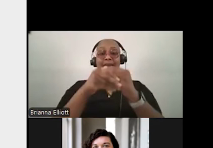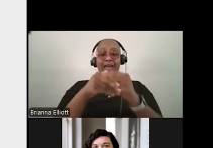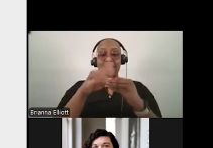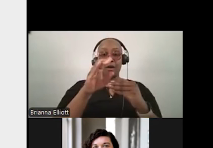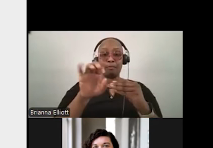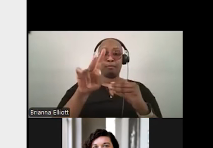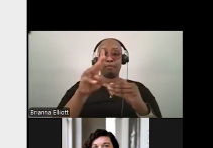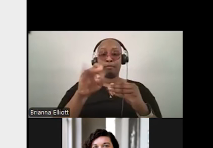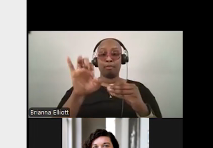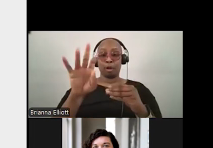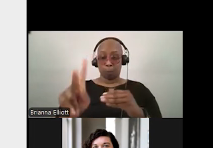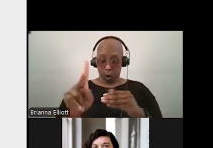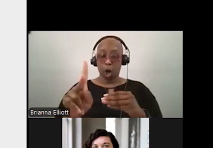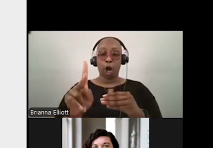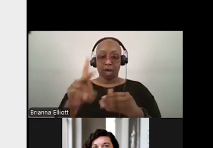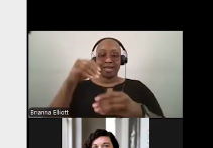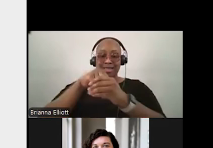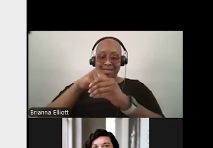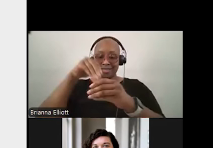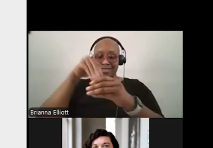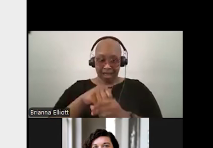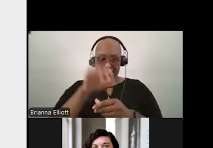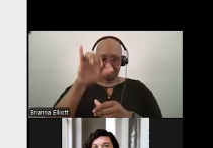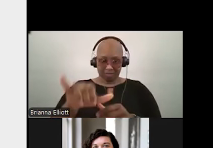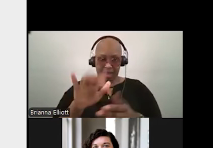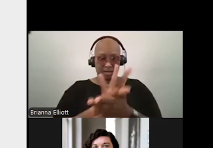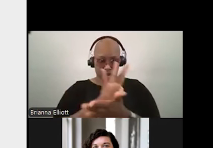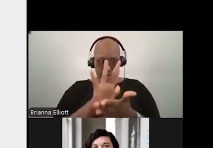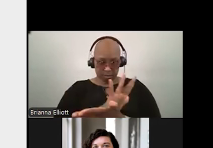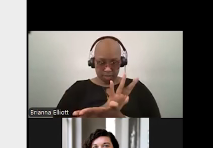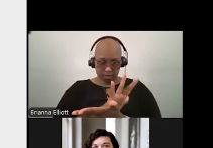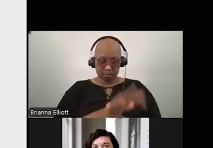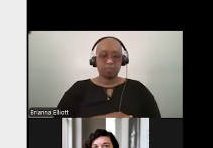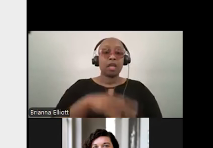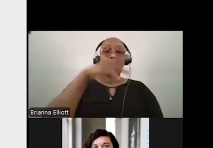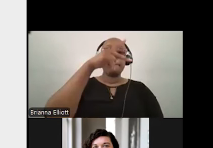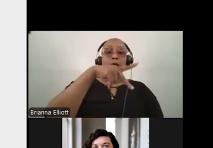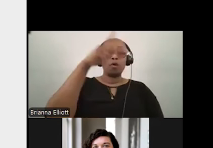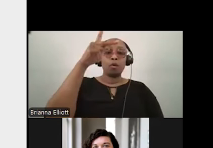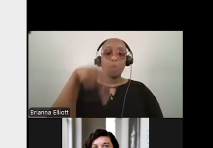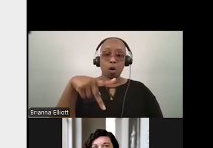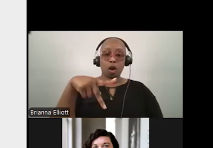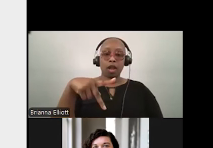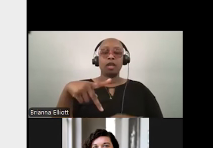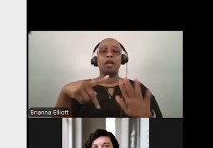Word document. PowerPoint relies on slide titles as headings. There's a reading order